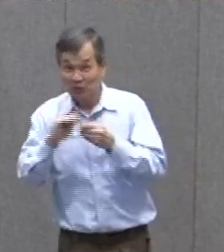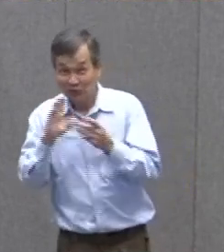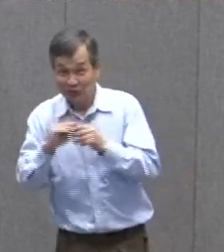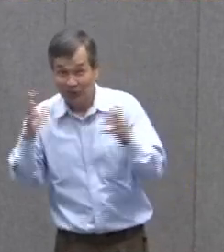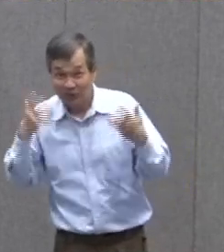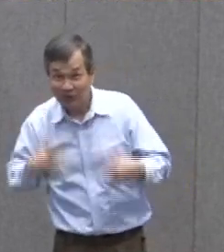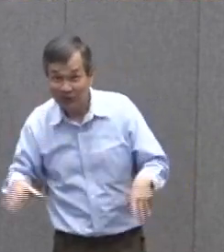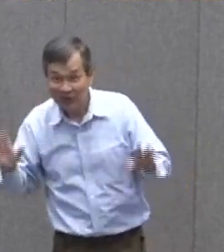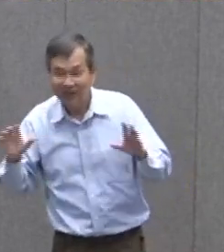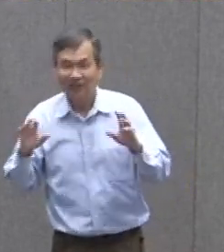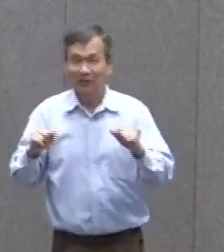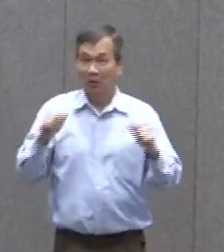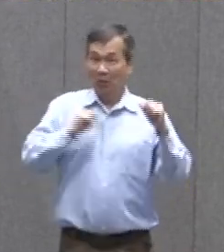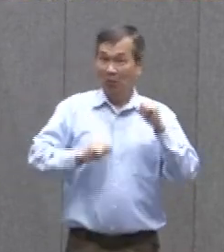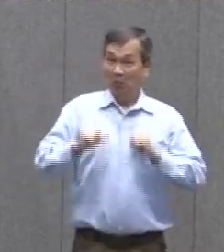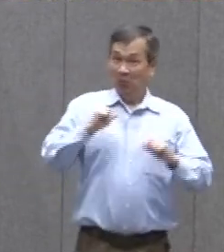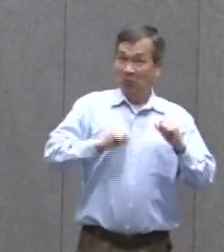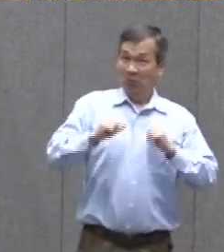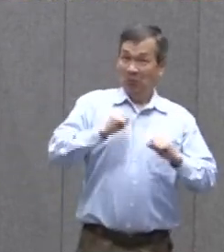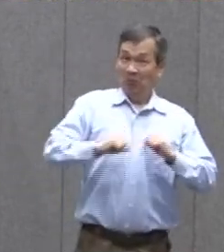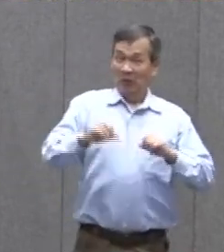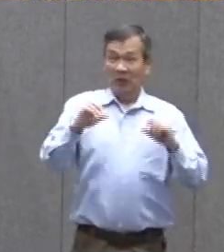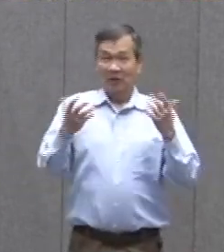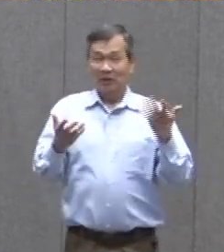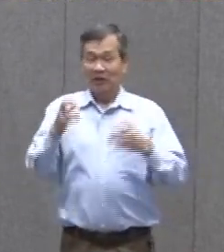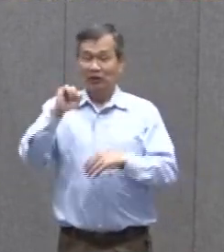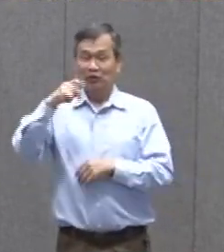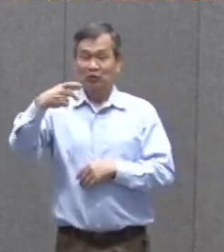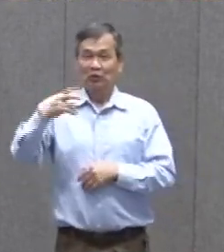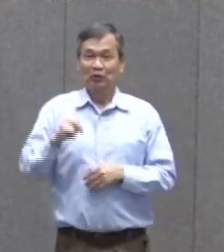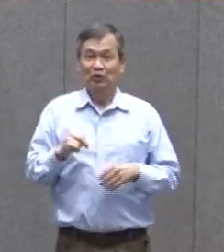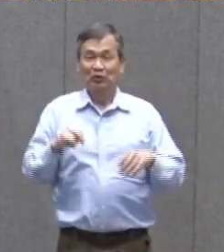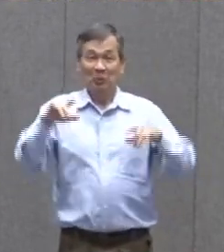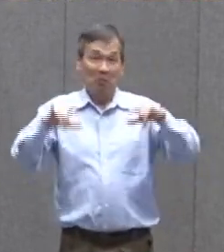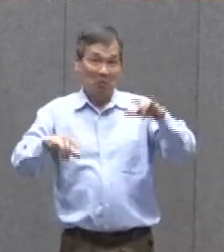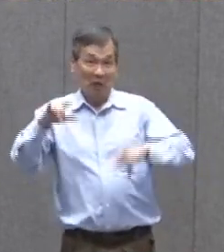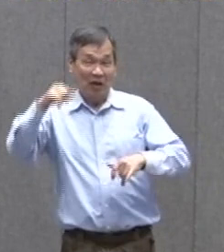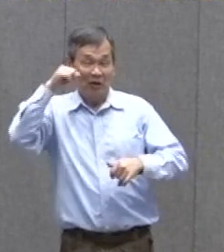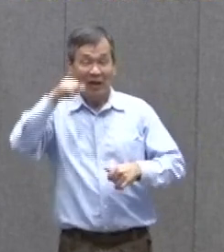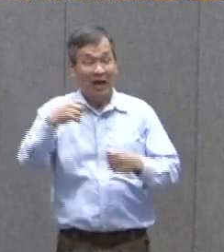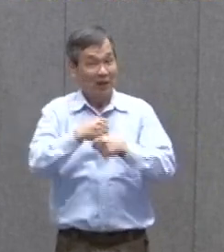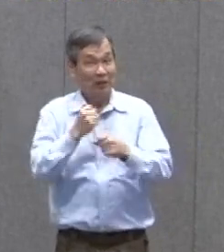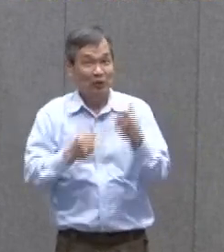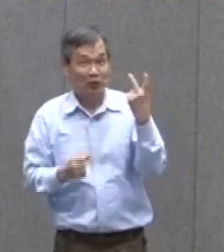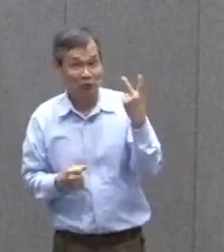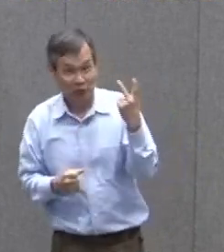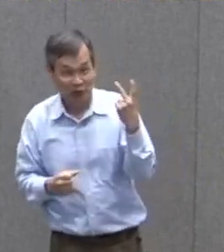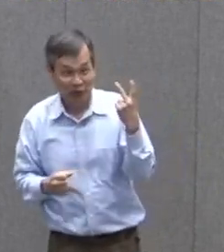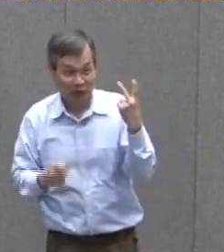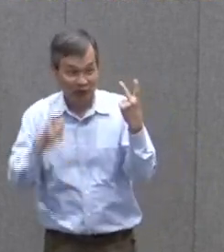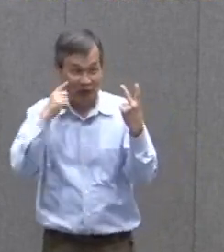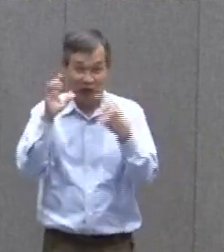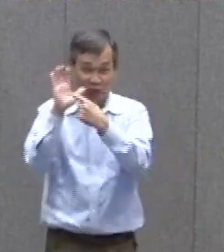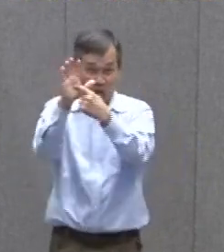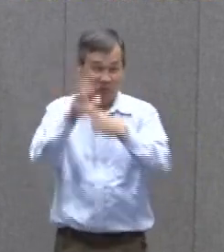you can perform your story with a spoon puppet. I made two spoon puppets here for you today.